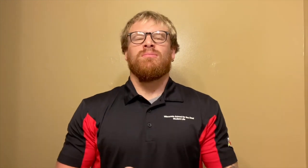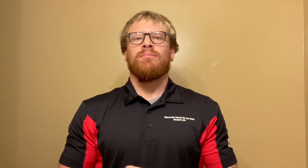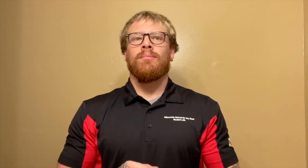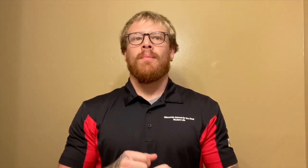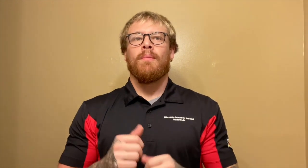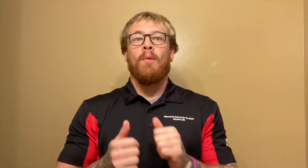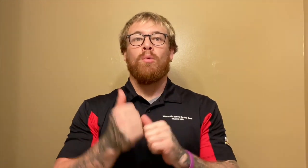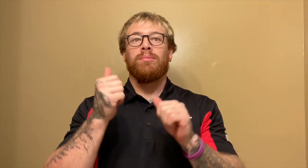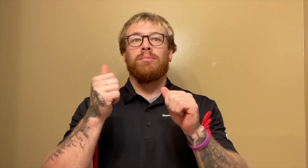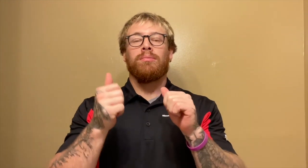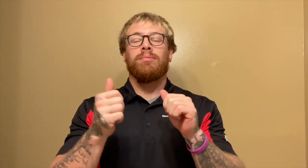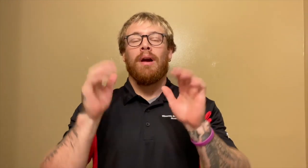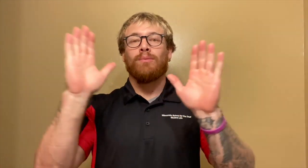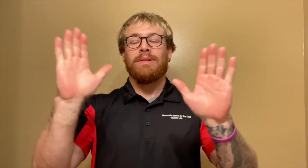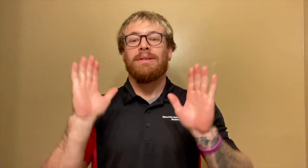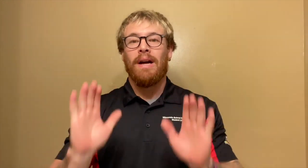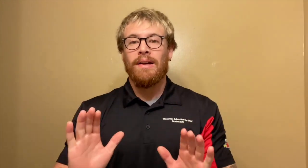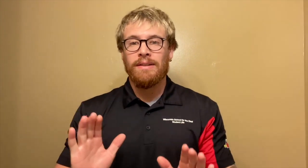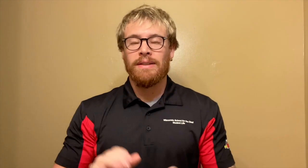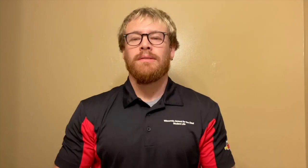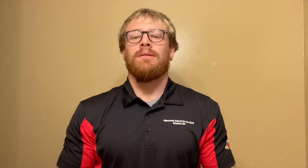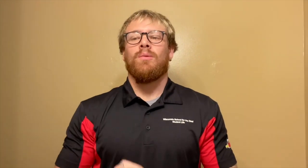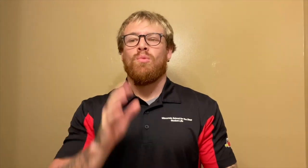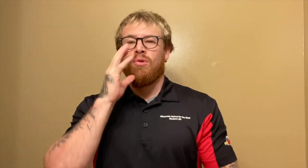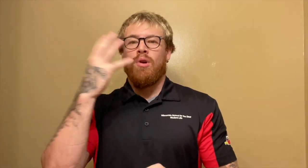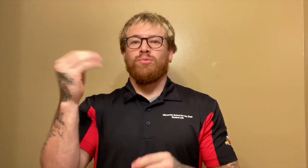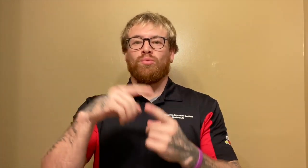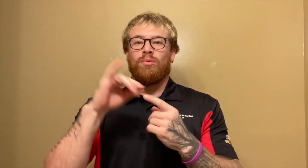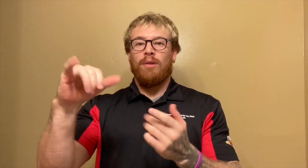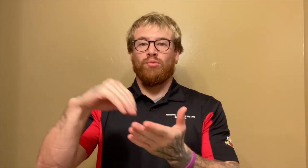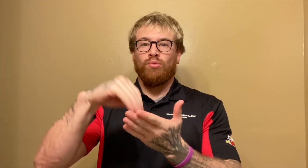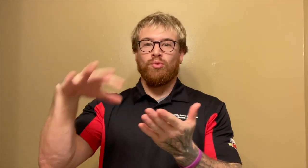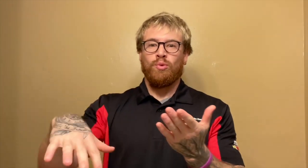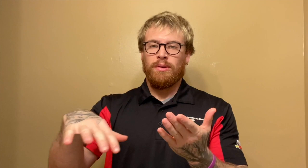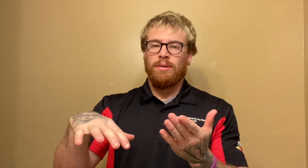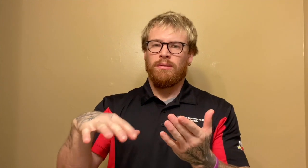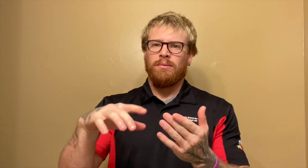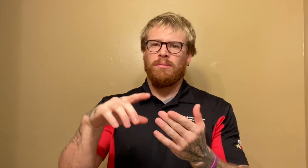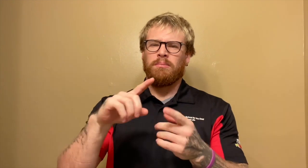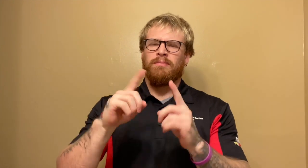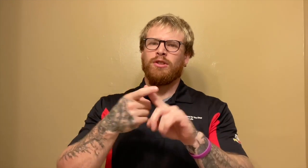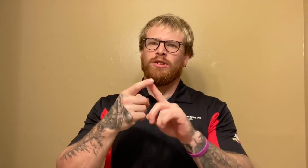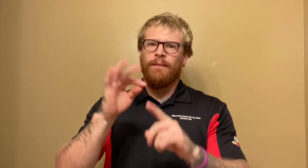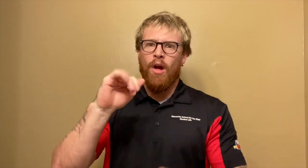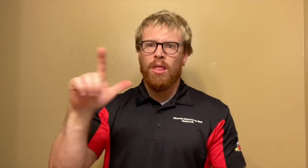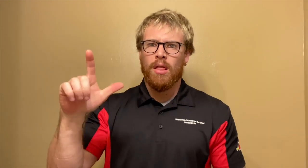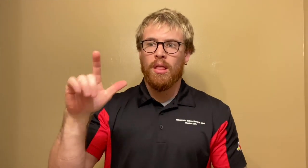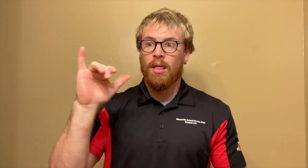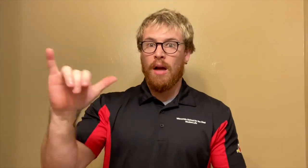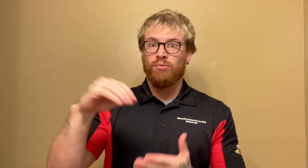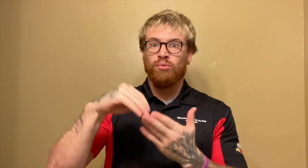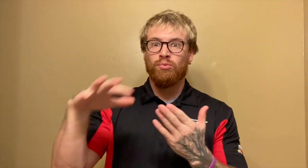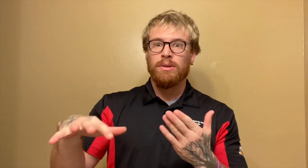The Most Outstanding award goes to a student who, in the Fall, he really showed us how